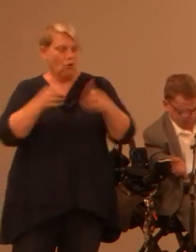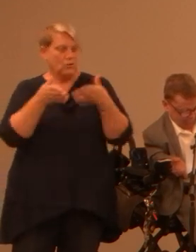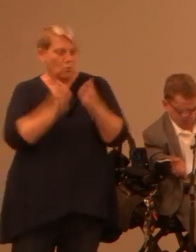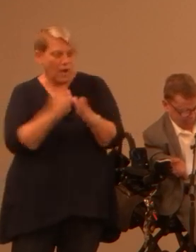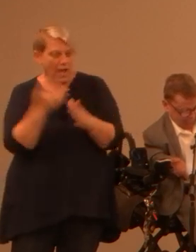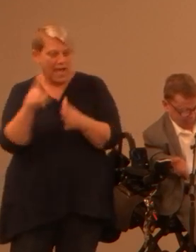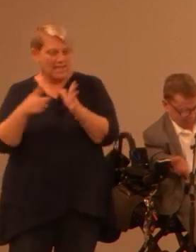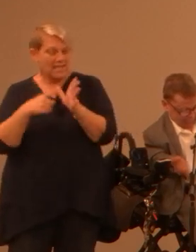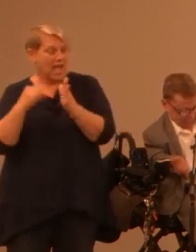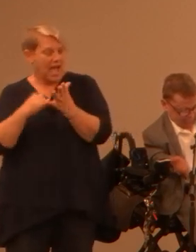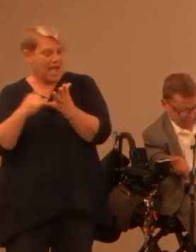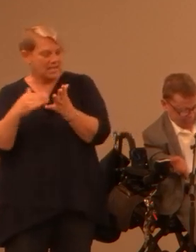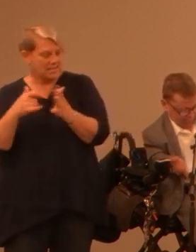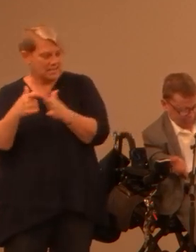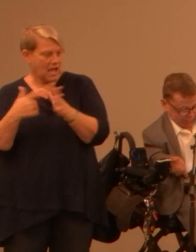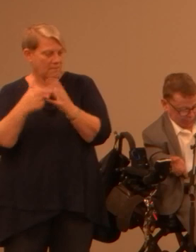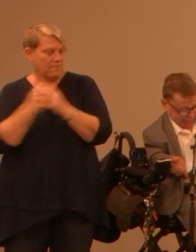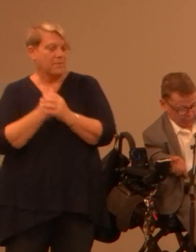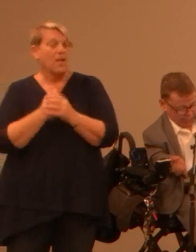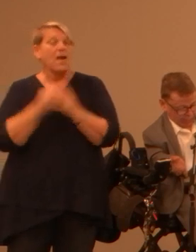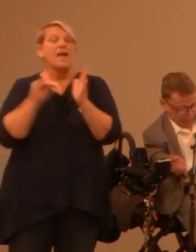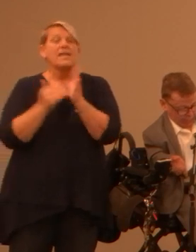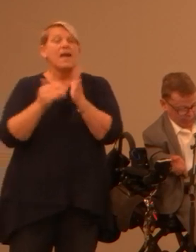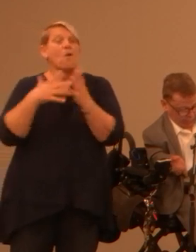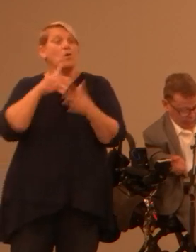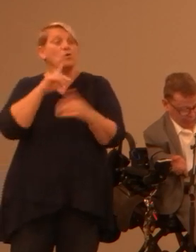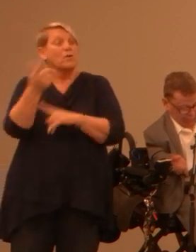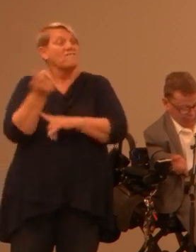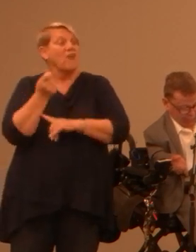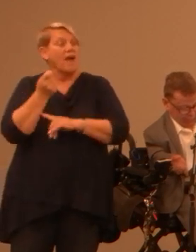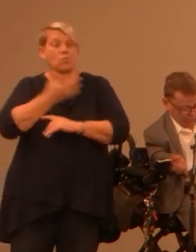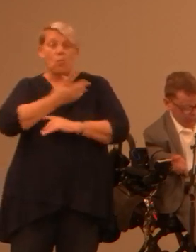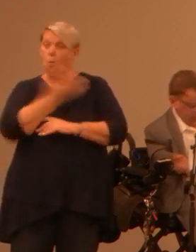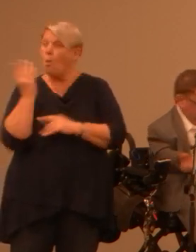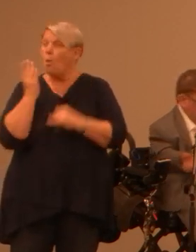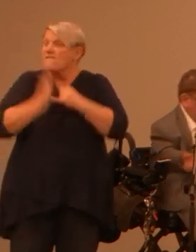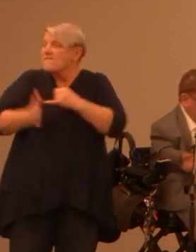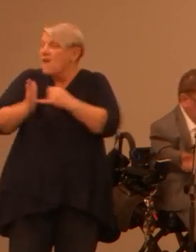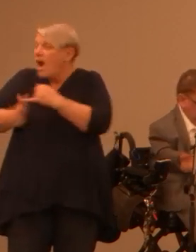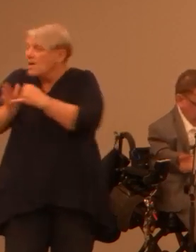I would now like to invite all of the finalists and winners onto this not